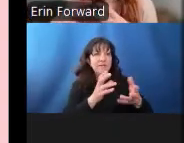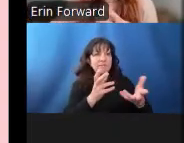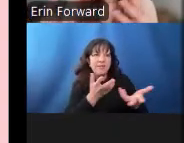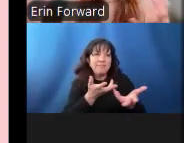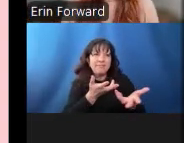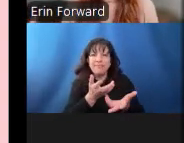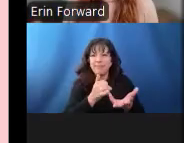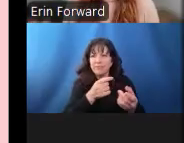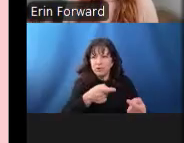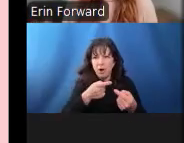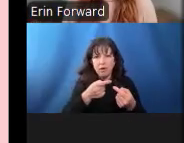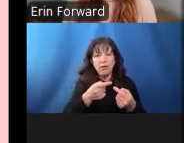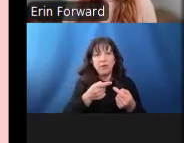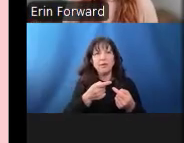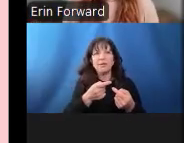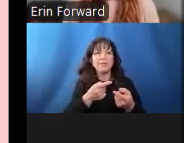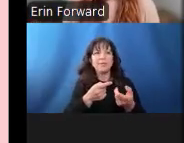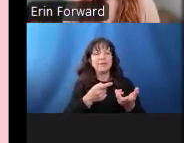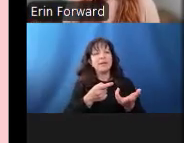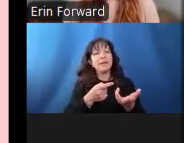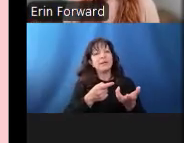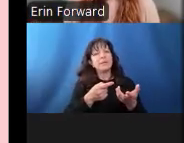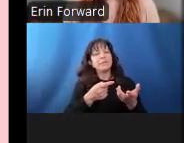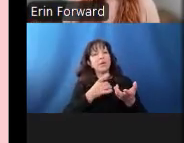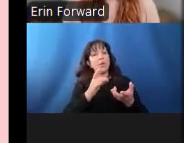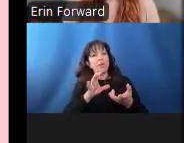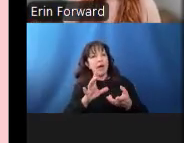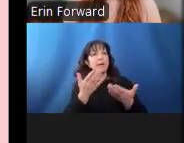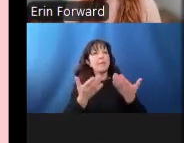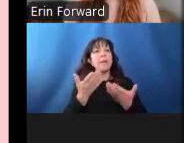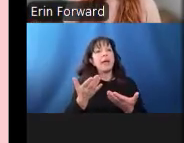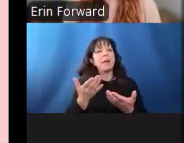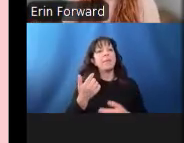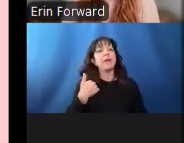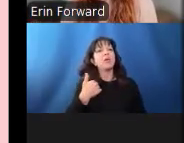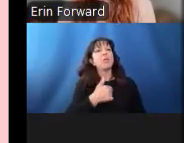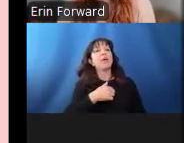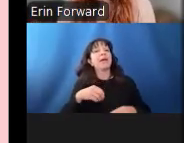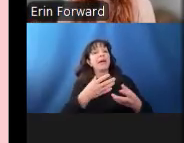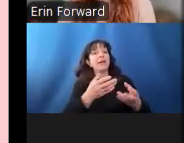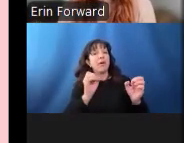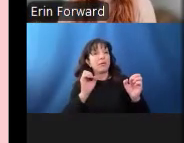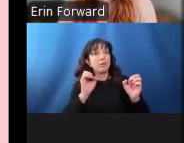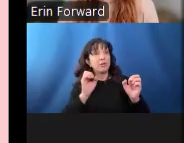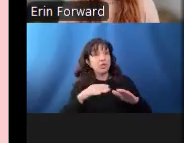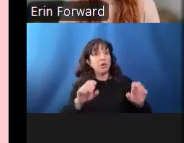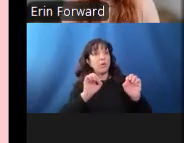that they have some growing edges with. We may be giving children opportunities with food, but it may not be